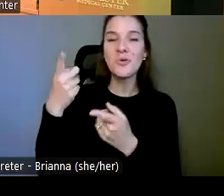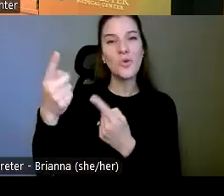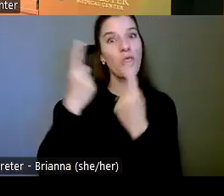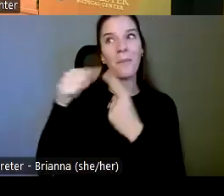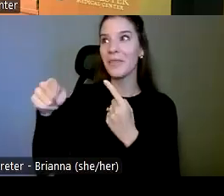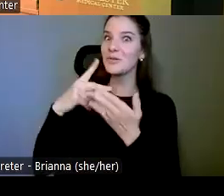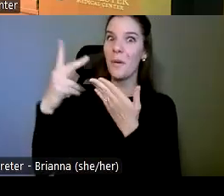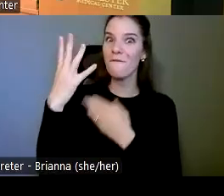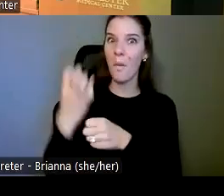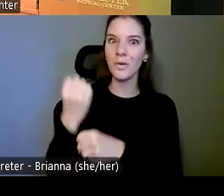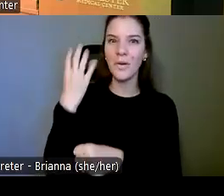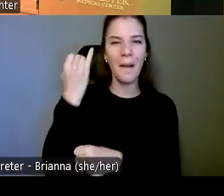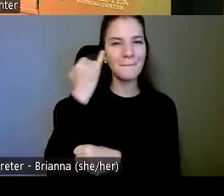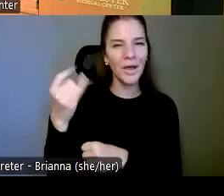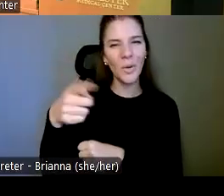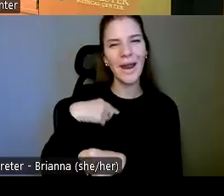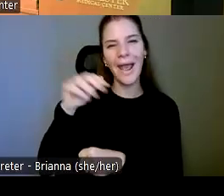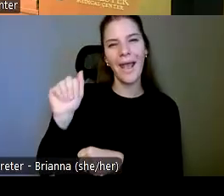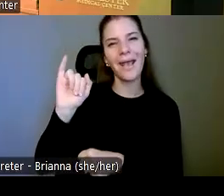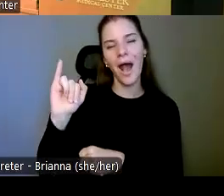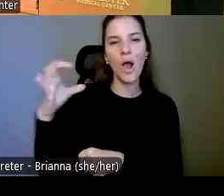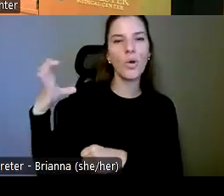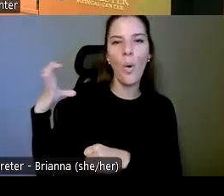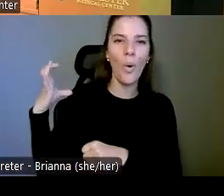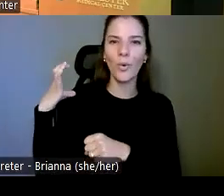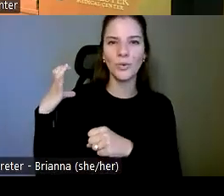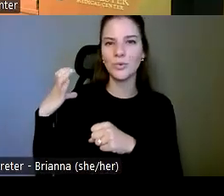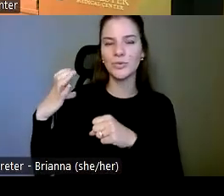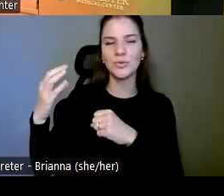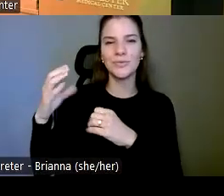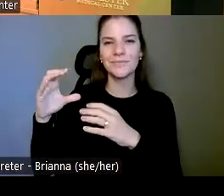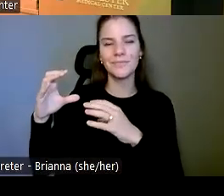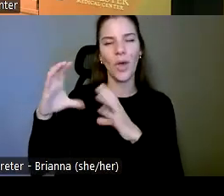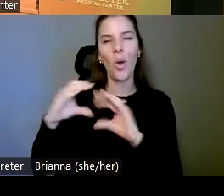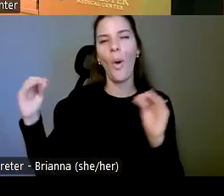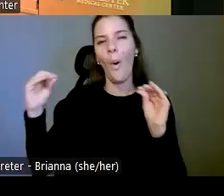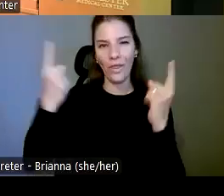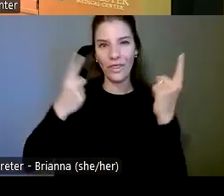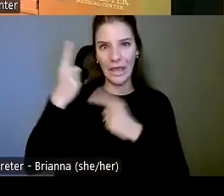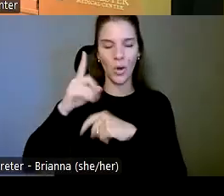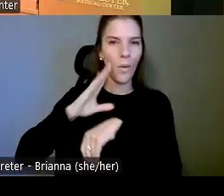ago if you had an AI coach companion co-thinker to walk you through setting up the residency.